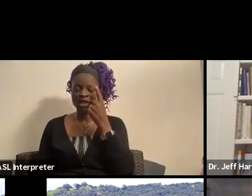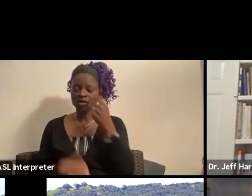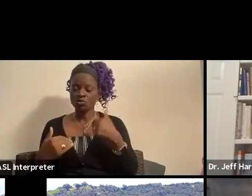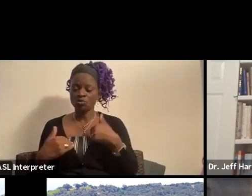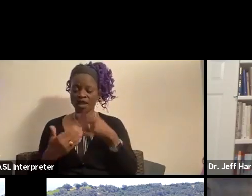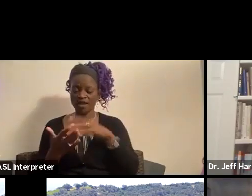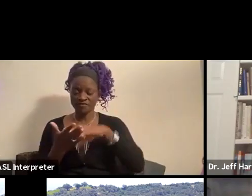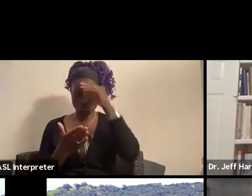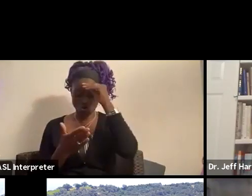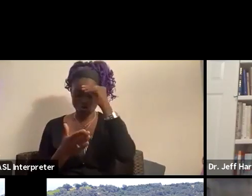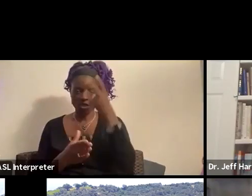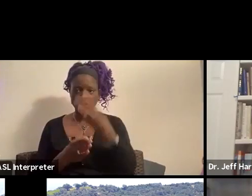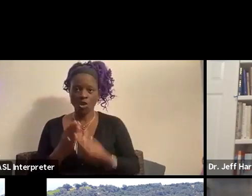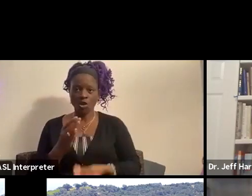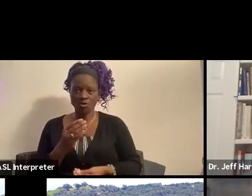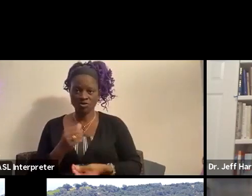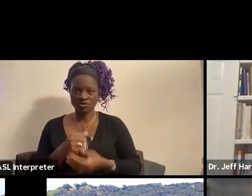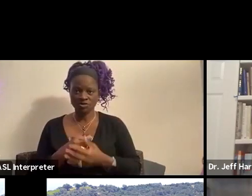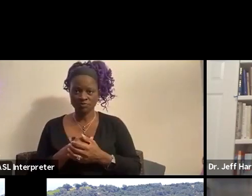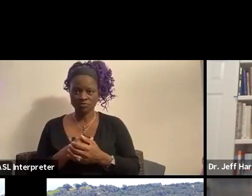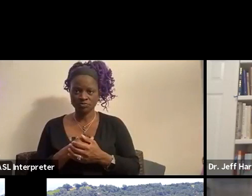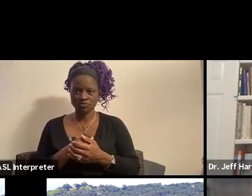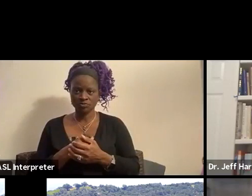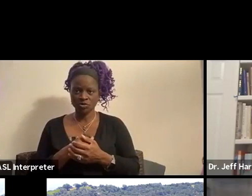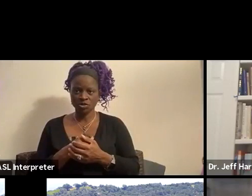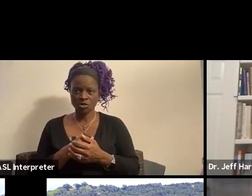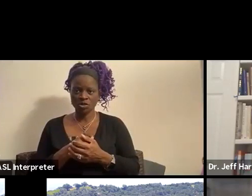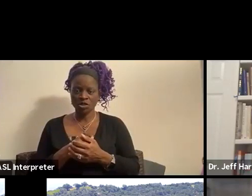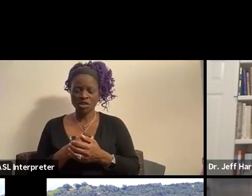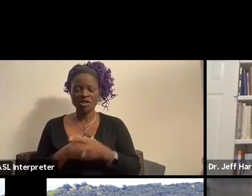And if you look about it, look at it. If you're a third grader and you've not